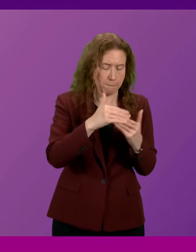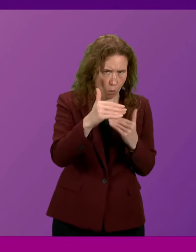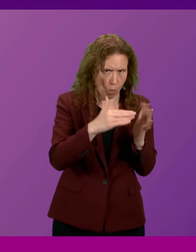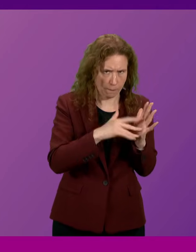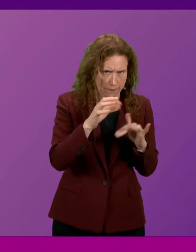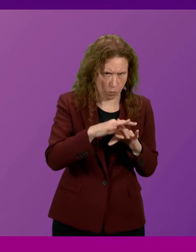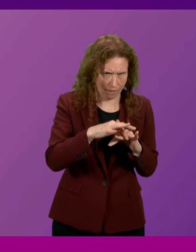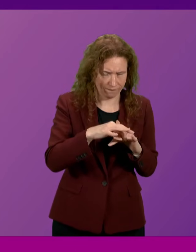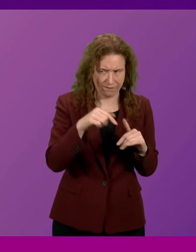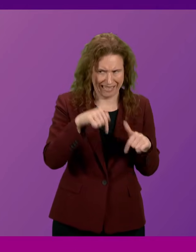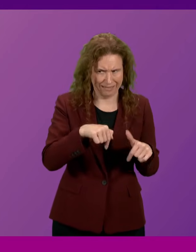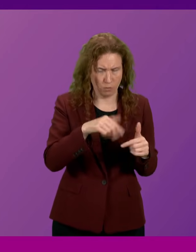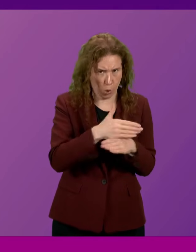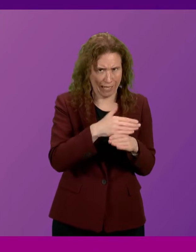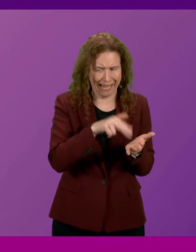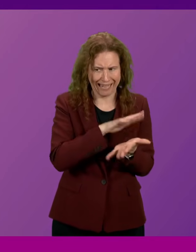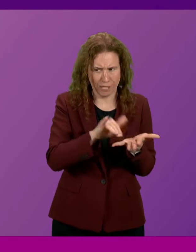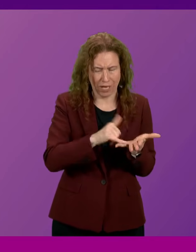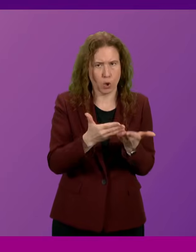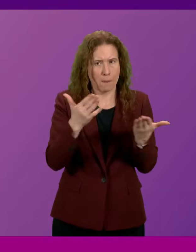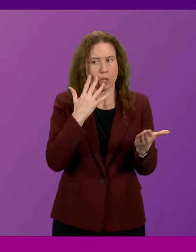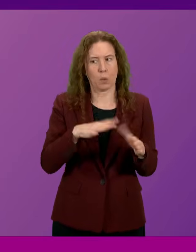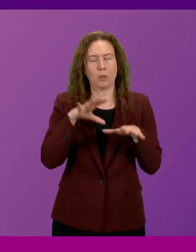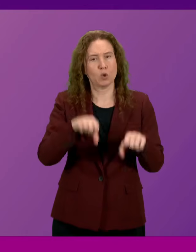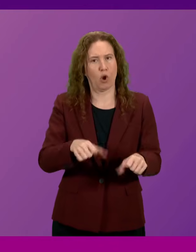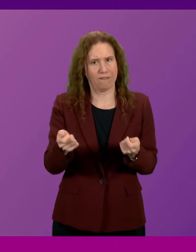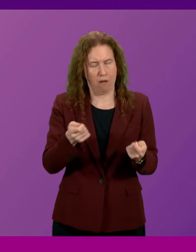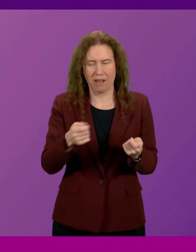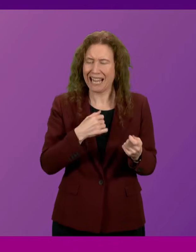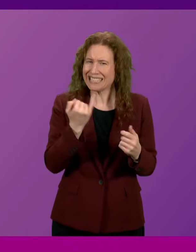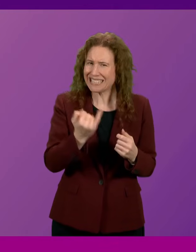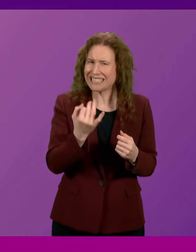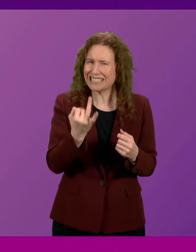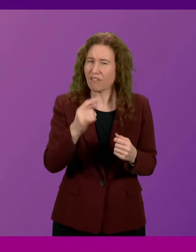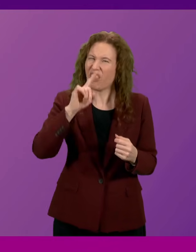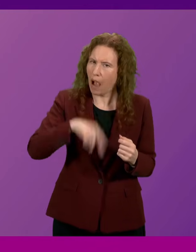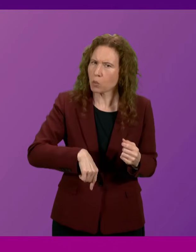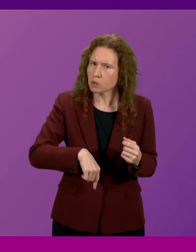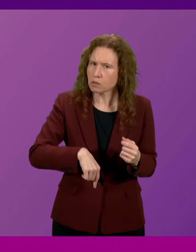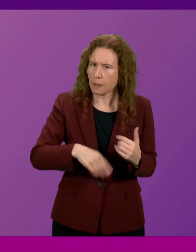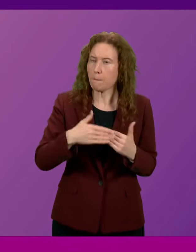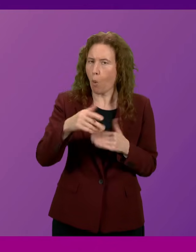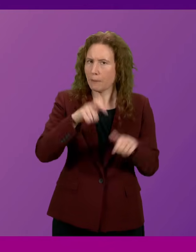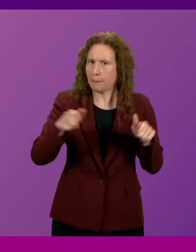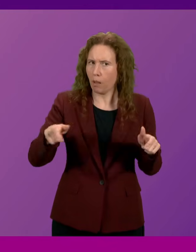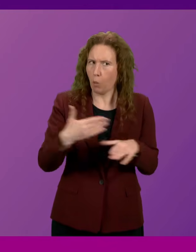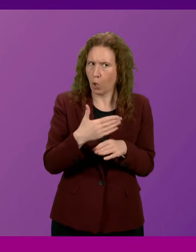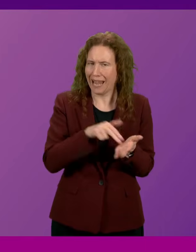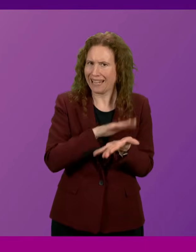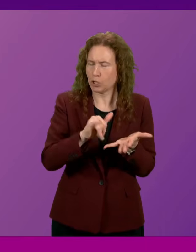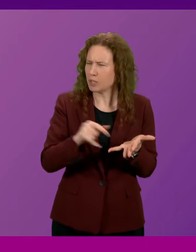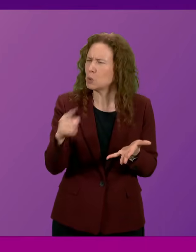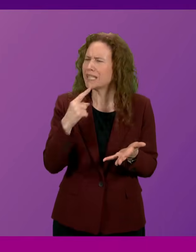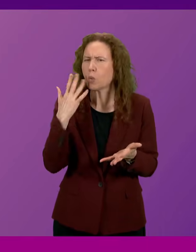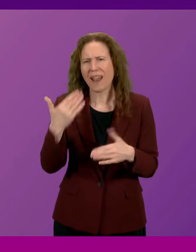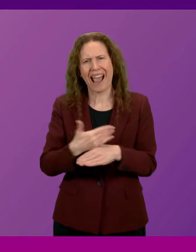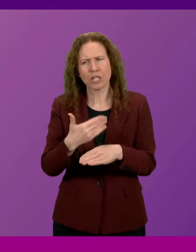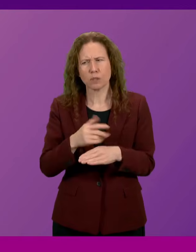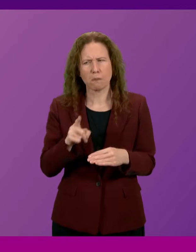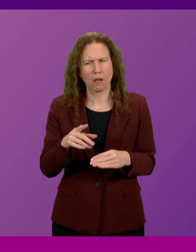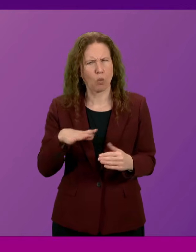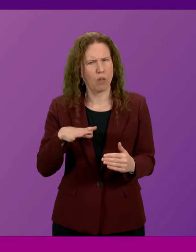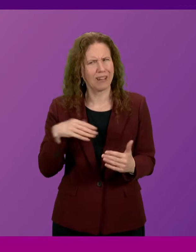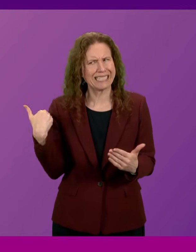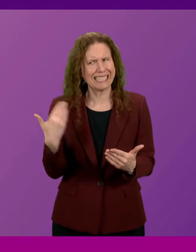office. Mr Whittle asks when the action will come; I say to him that the action has come,